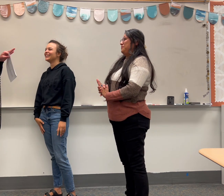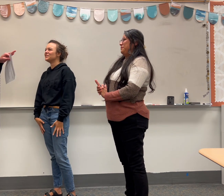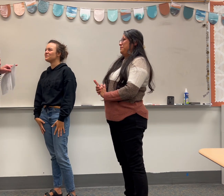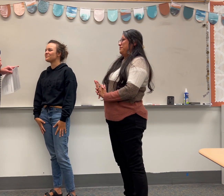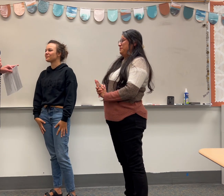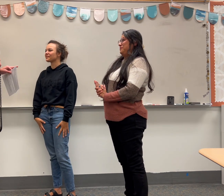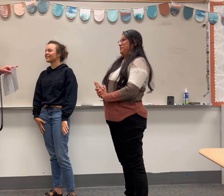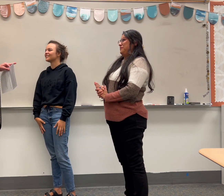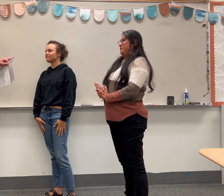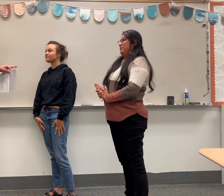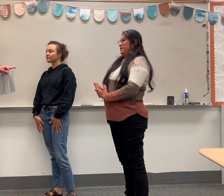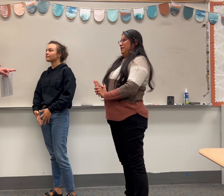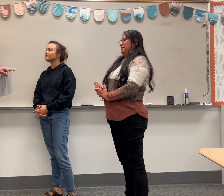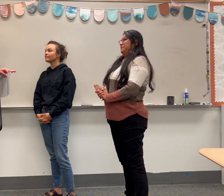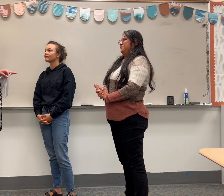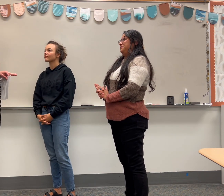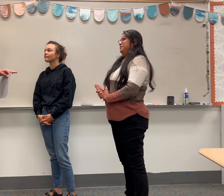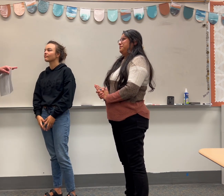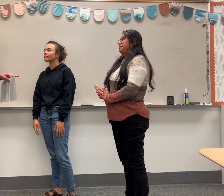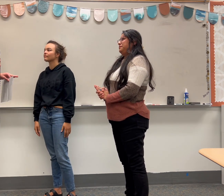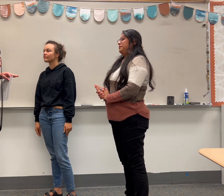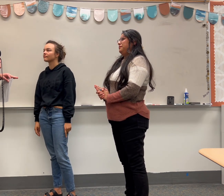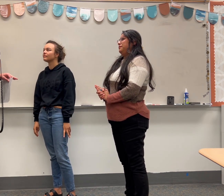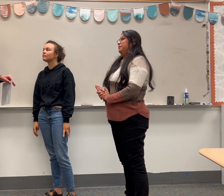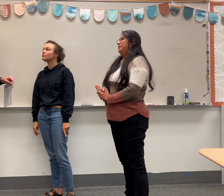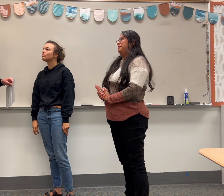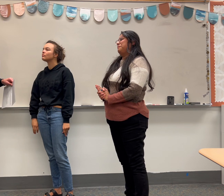uh going down the social media rabbit hole which um which Rainy just did what are some